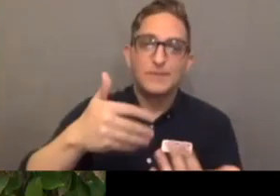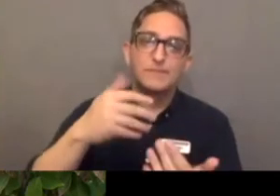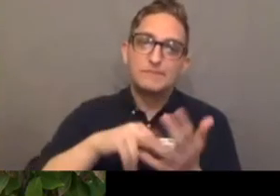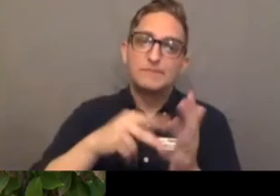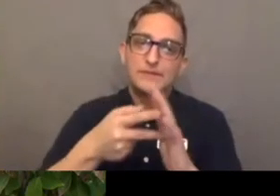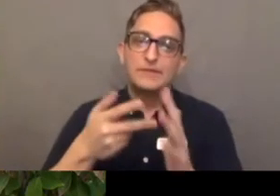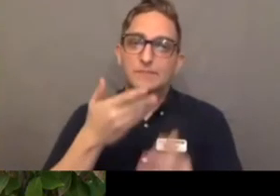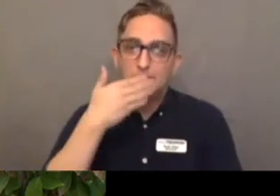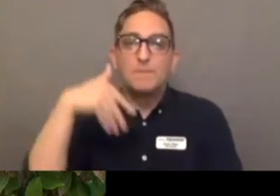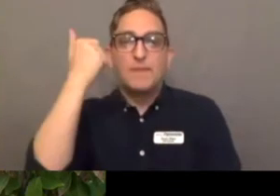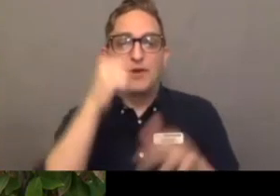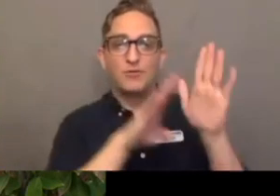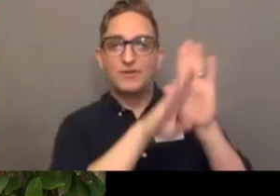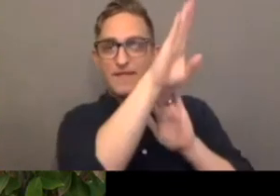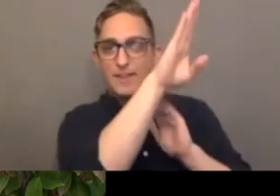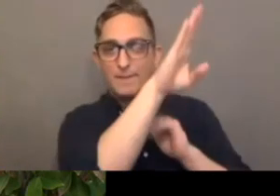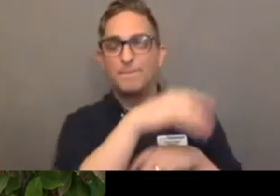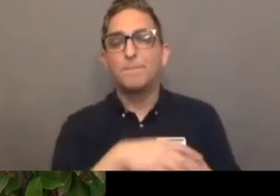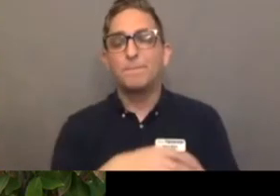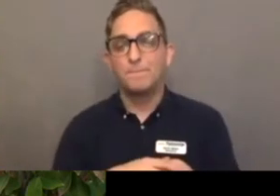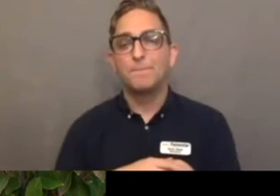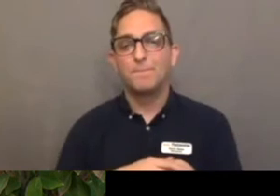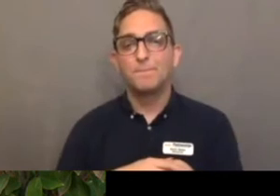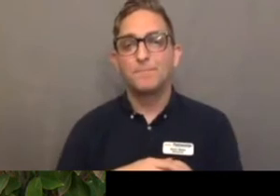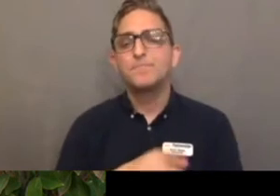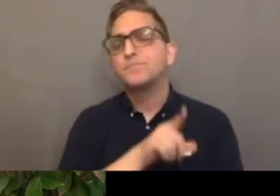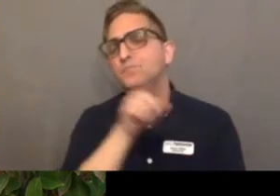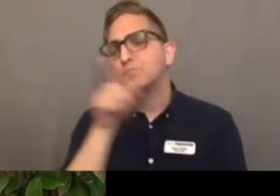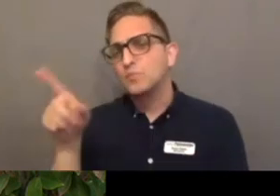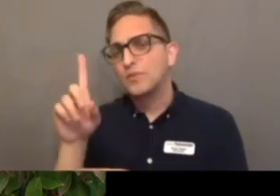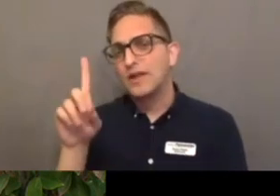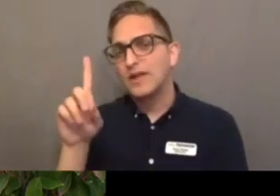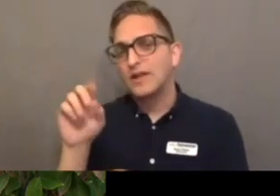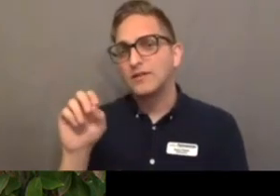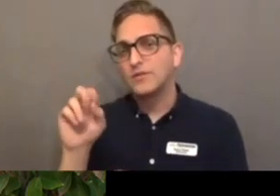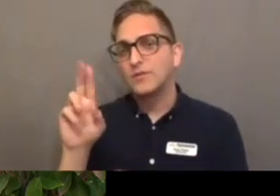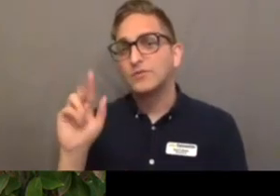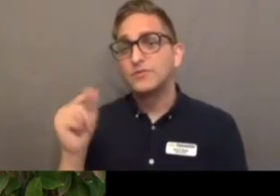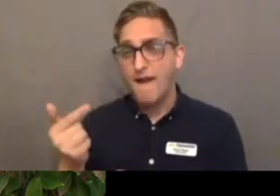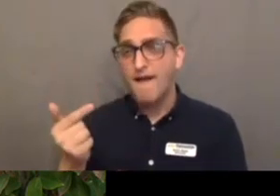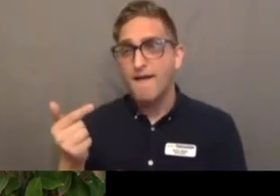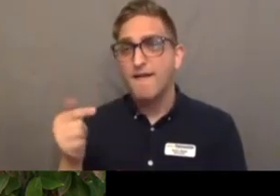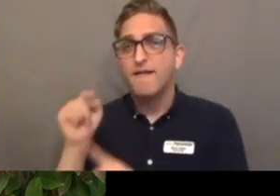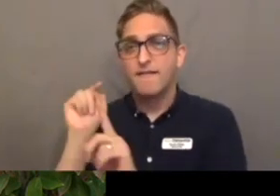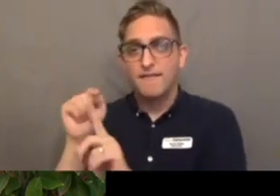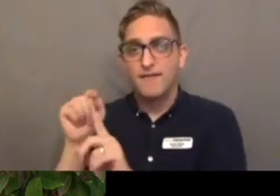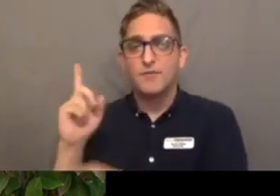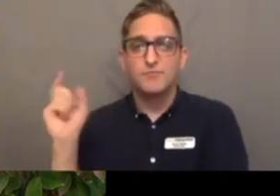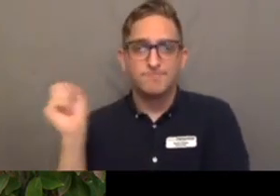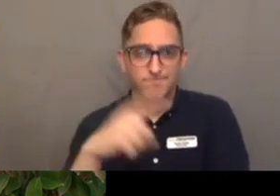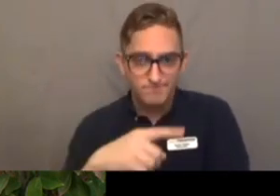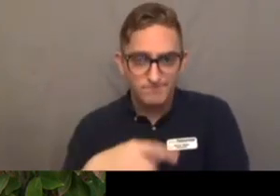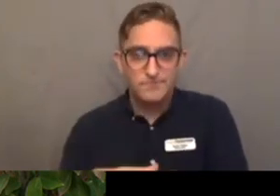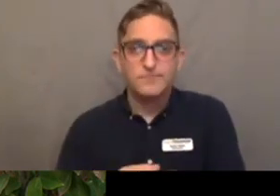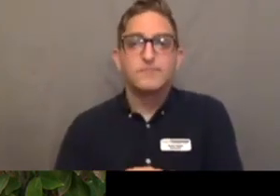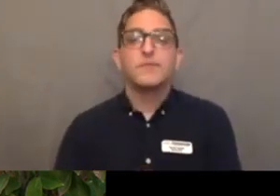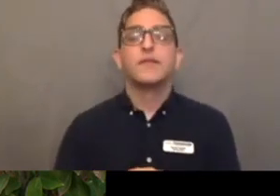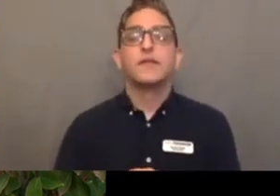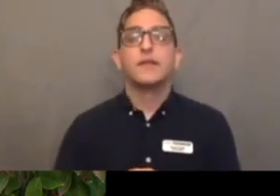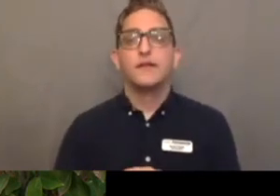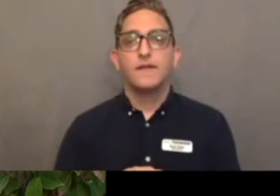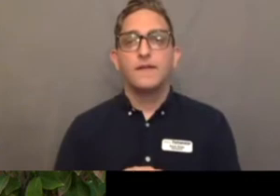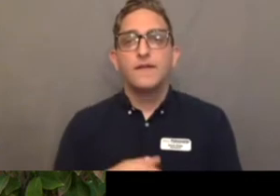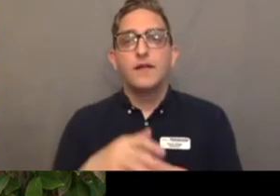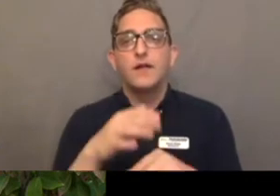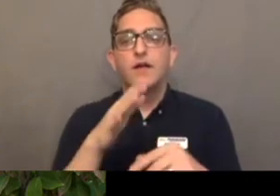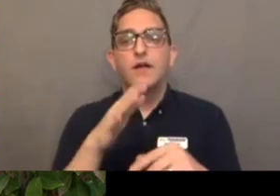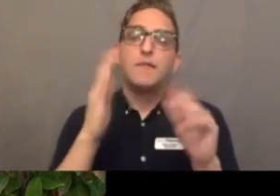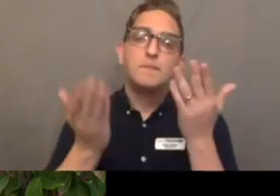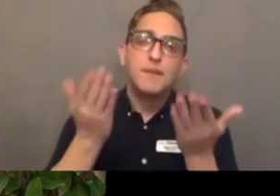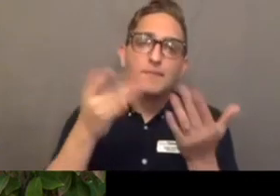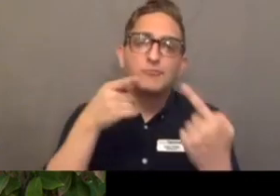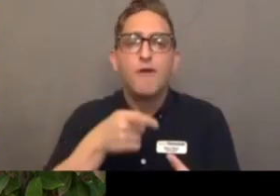So this question from Doug plays off of this quite well. Maybe the struggle or just